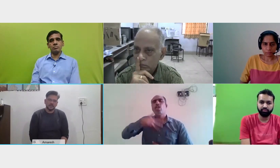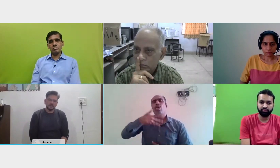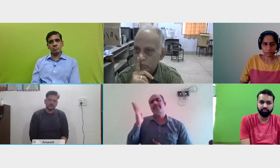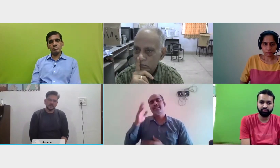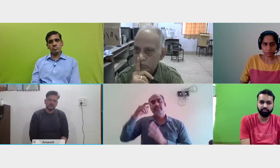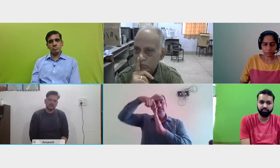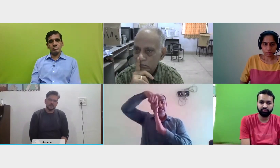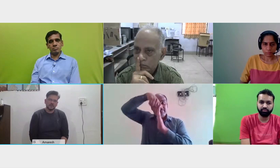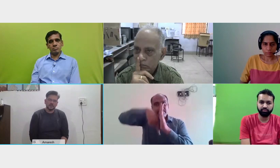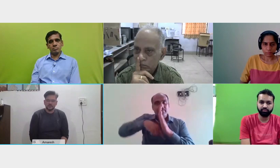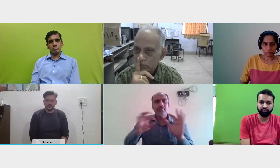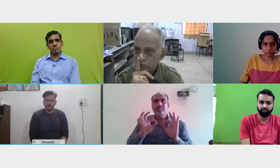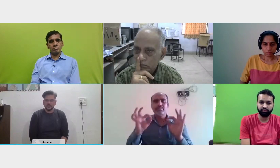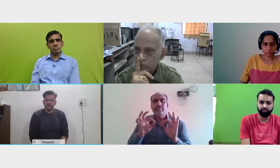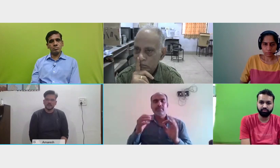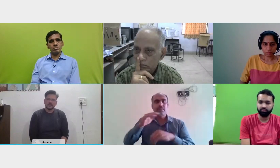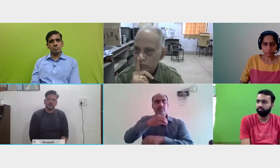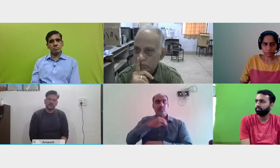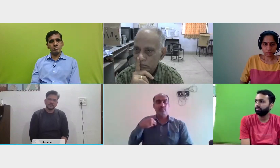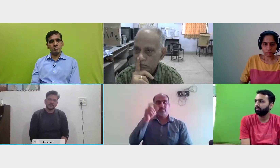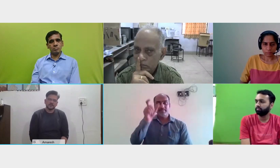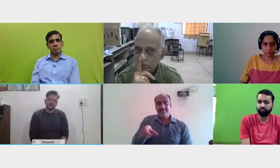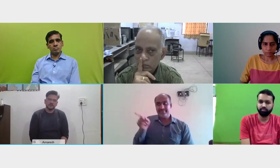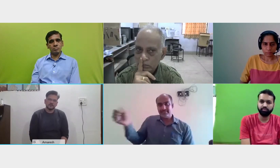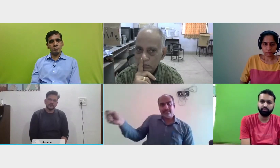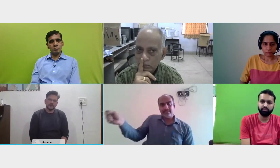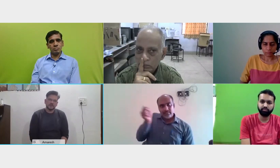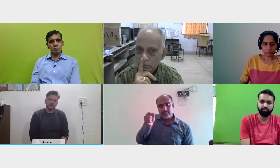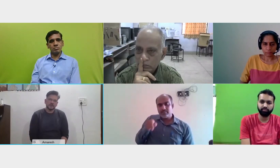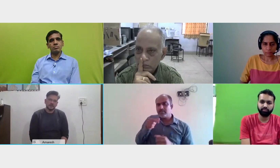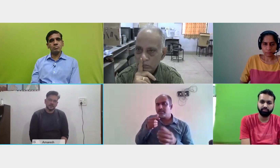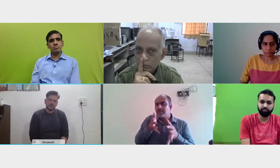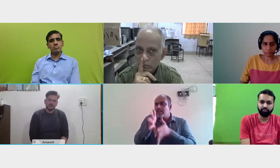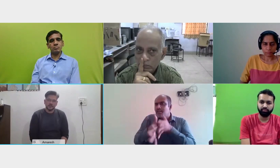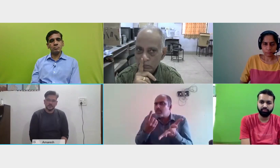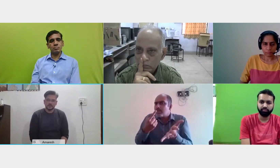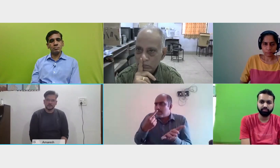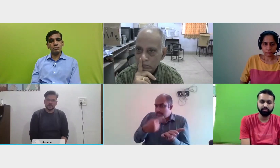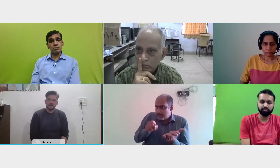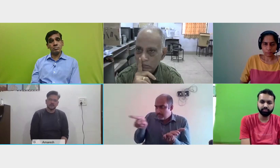meaning of the terms what we did was we added an expert from the field the hearing person